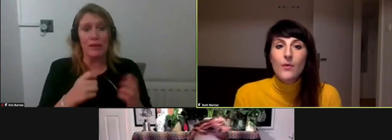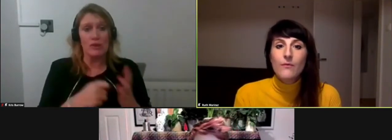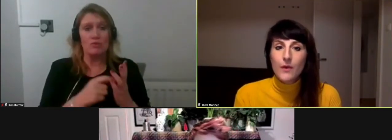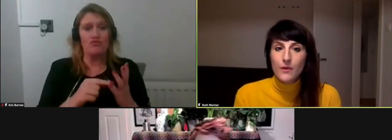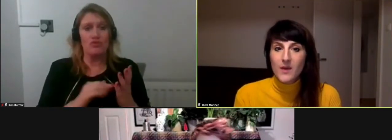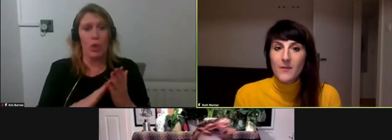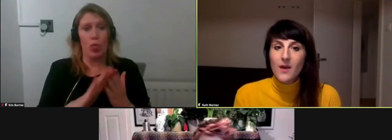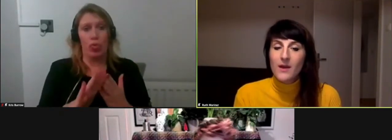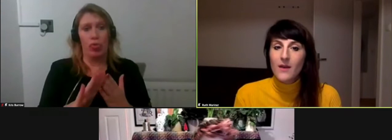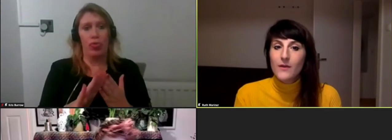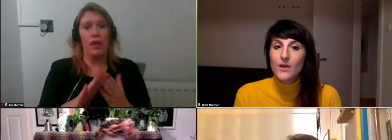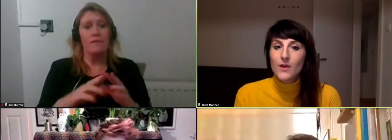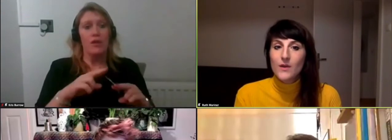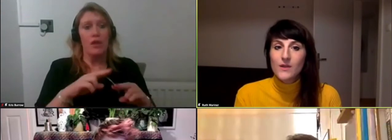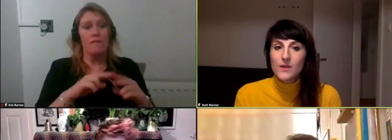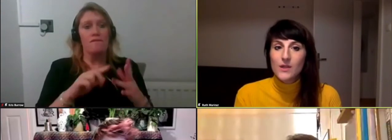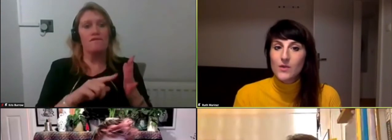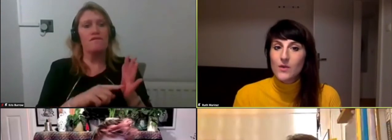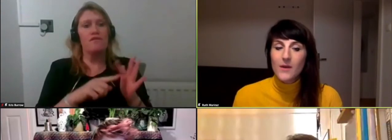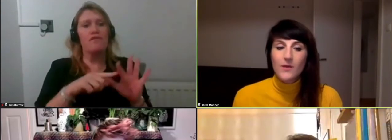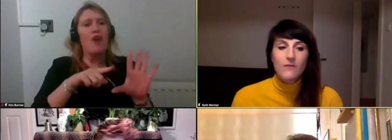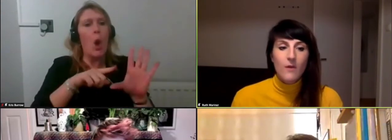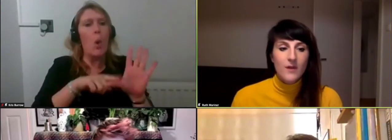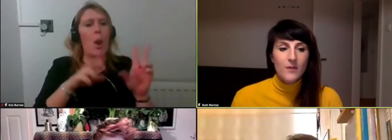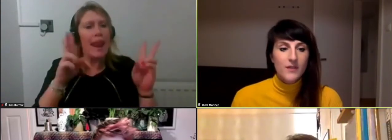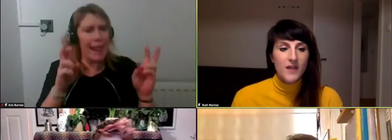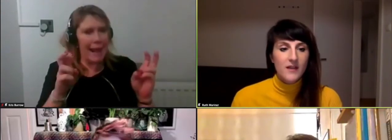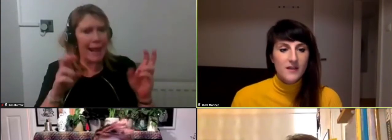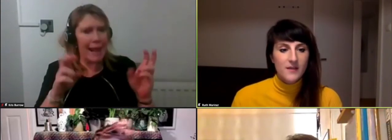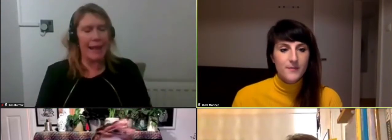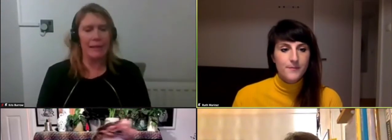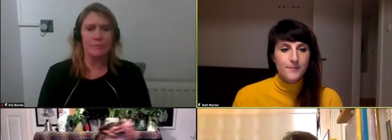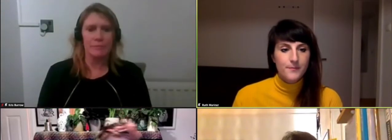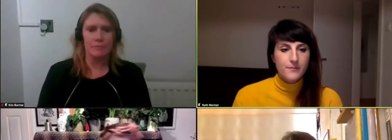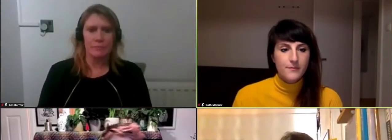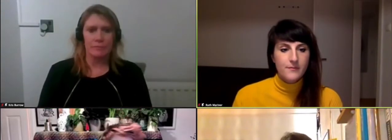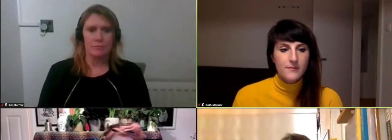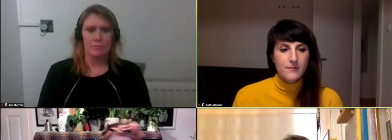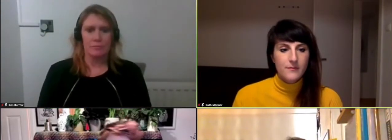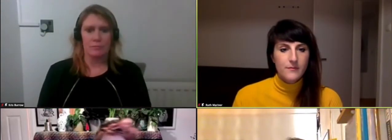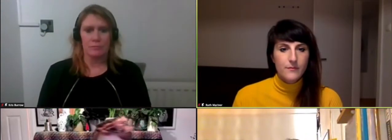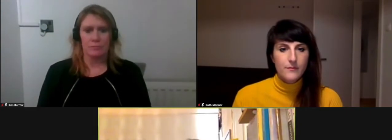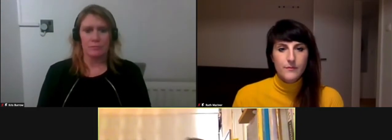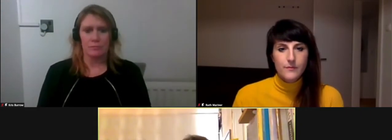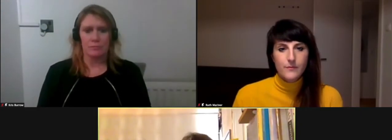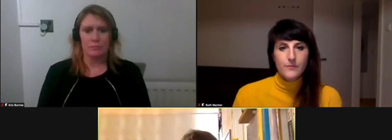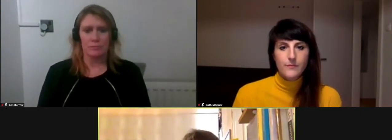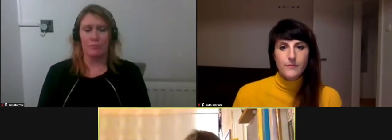be okay for you to just talk about your role in the project? Yes, of course, yes, and thank you